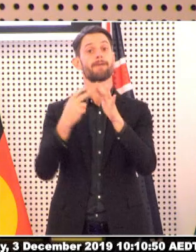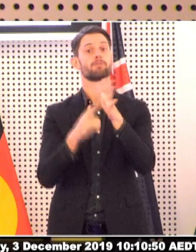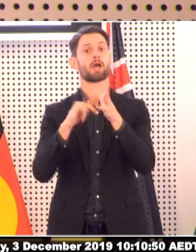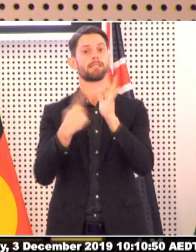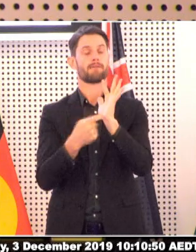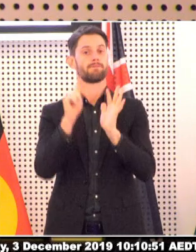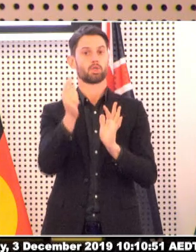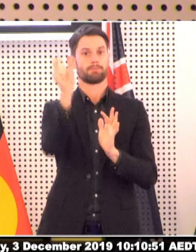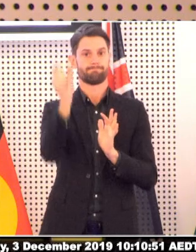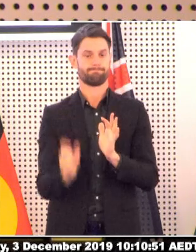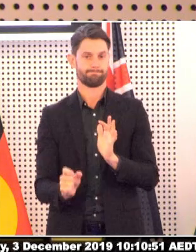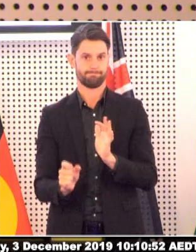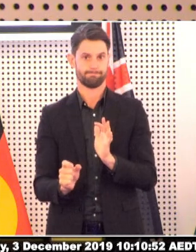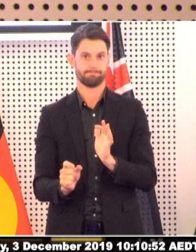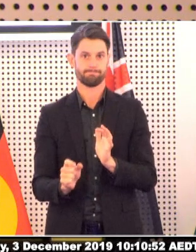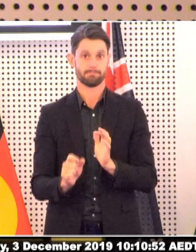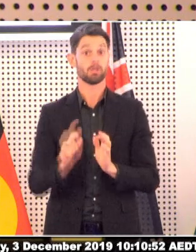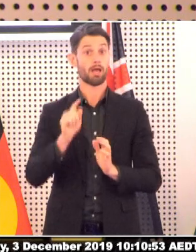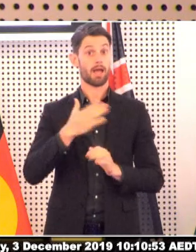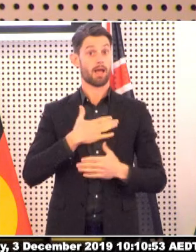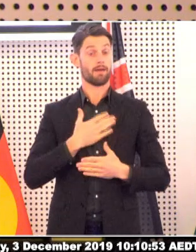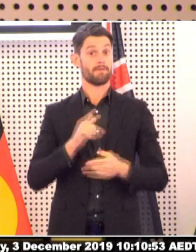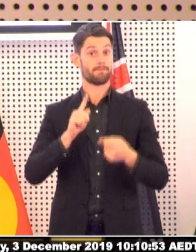The first witness is Ilan Wiesel.